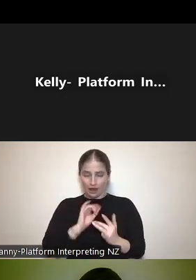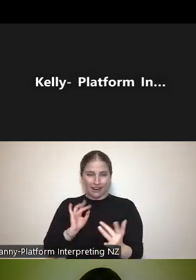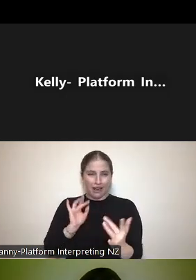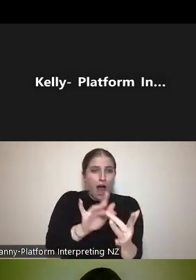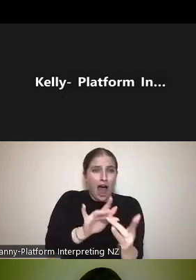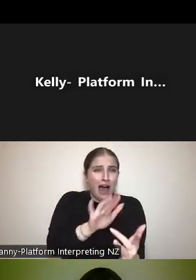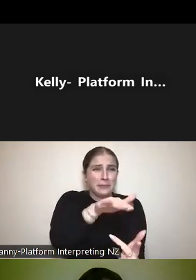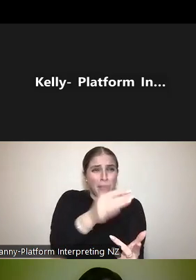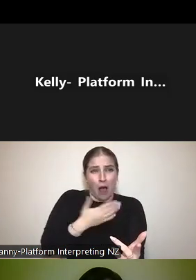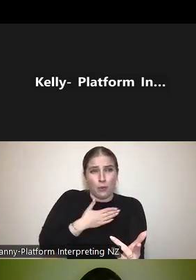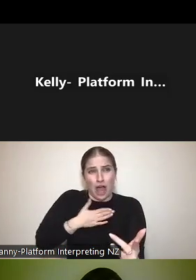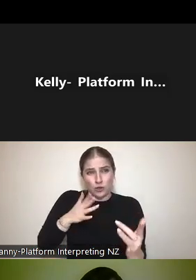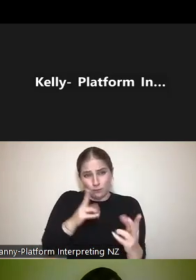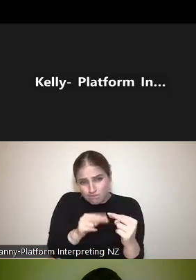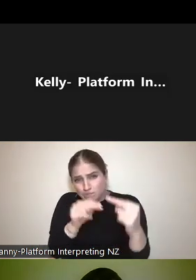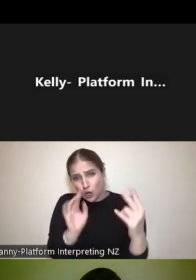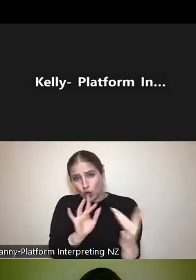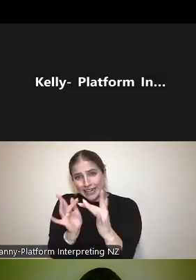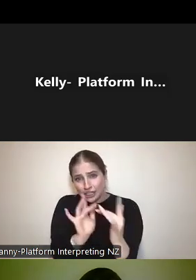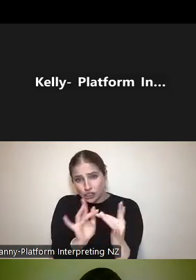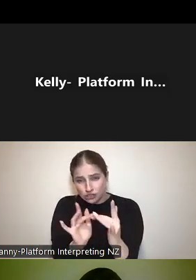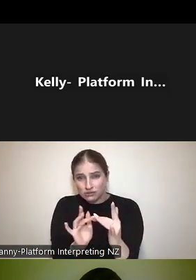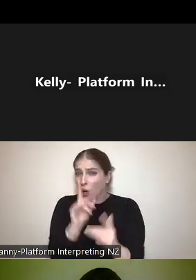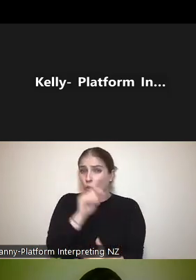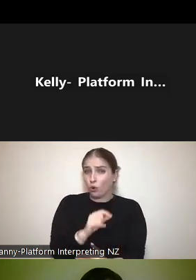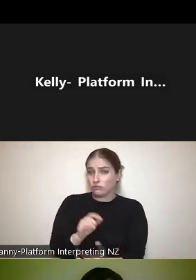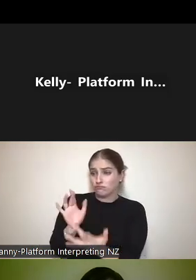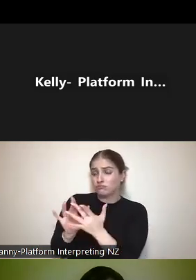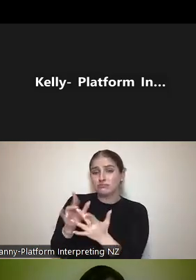can. But many, many, many different groups can.